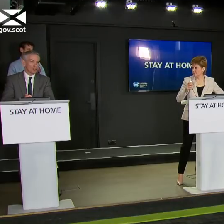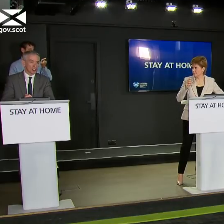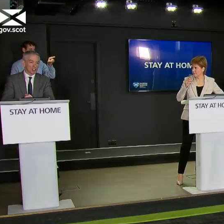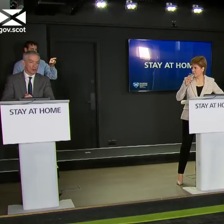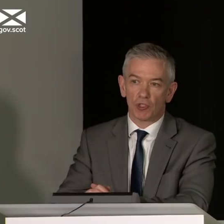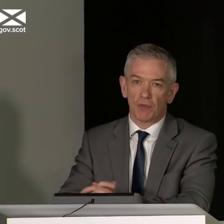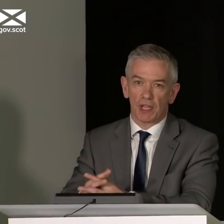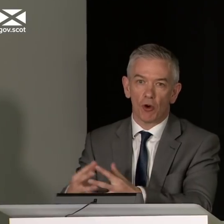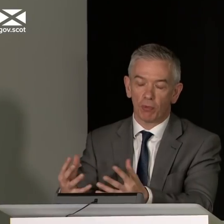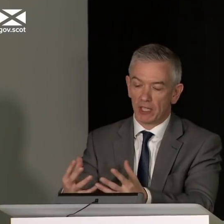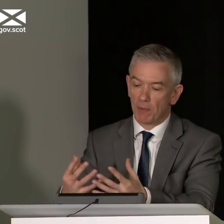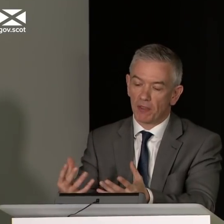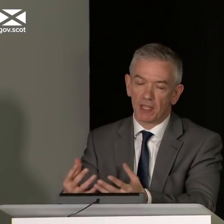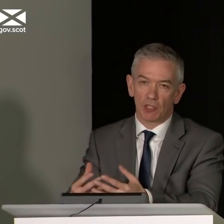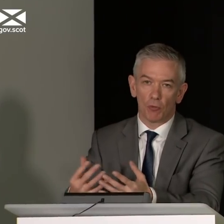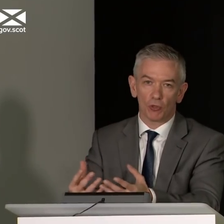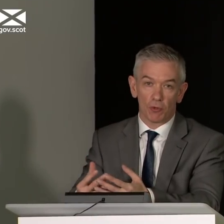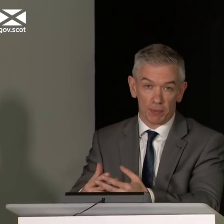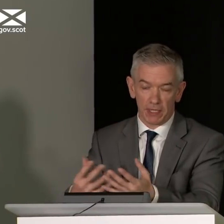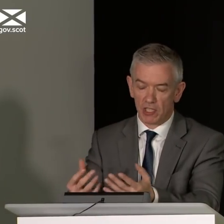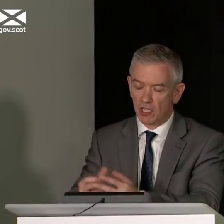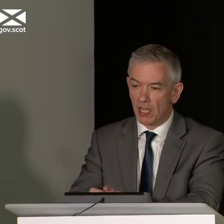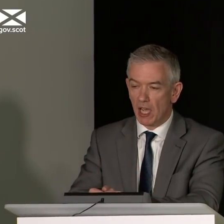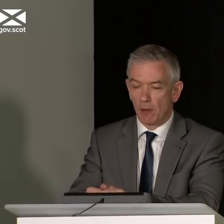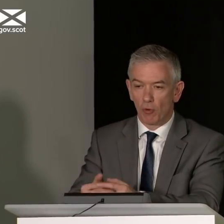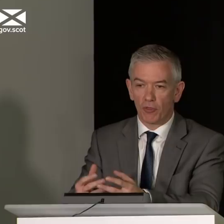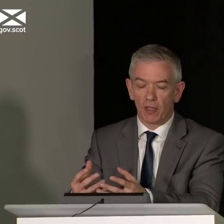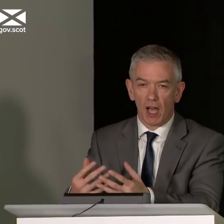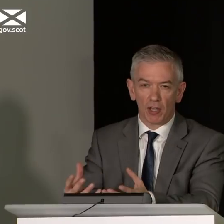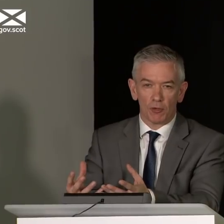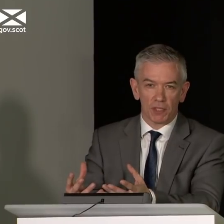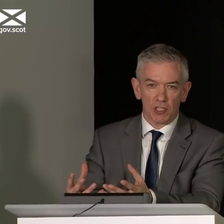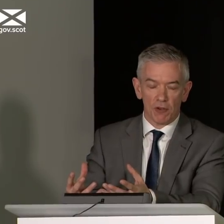intricacies of what is a complex mathematical model that predicts both the R number itself